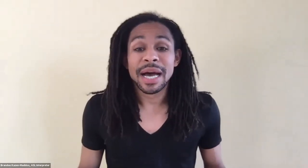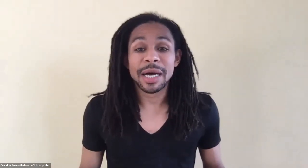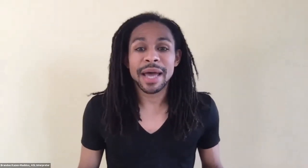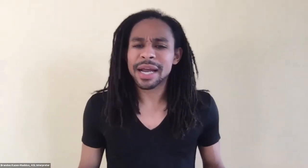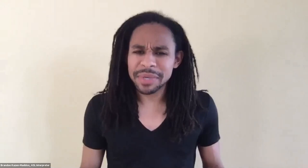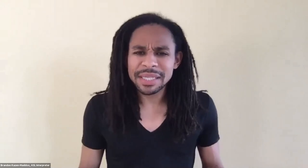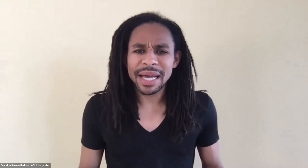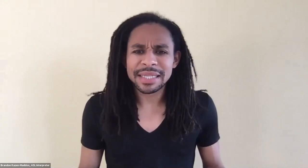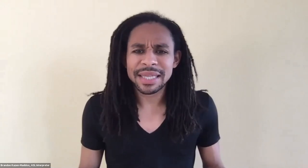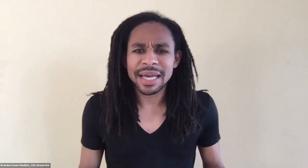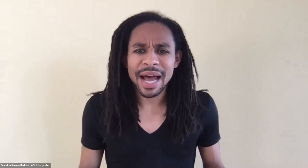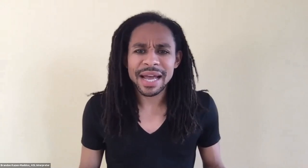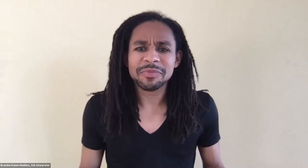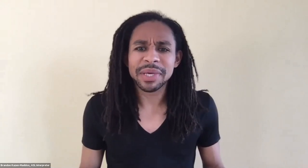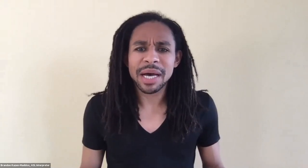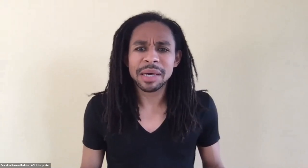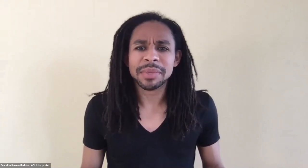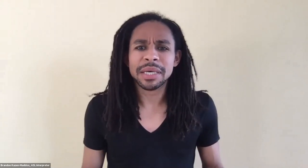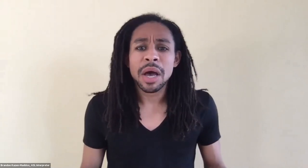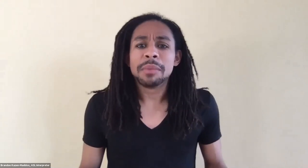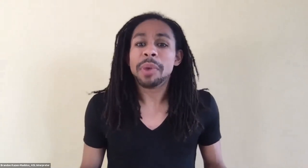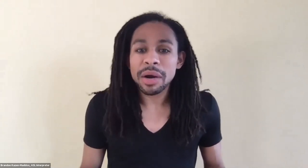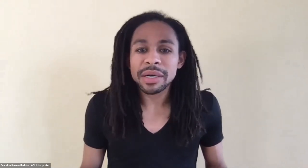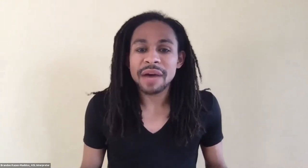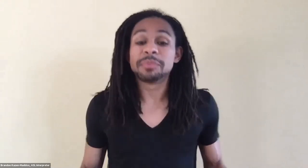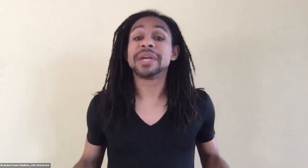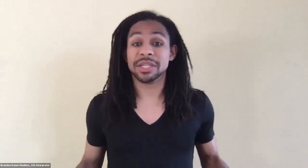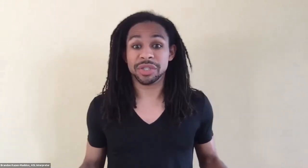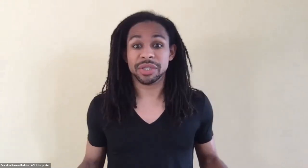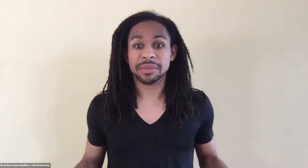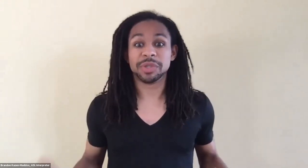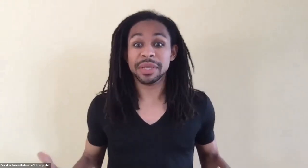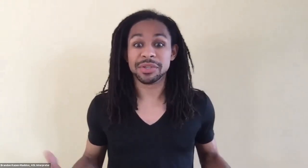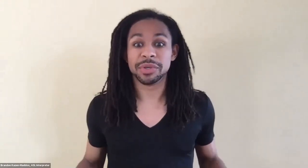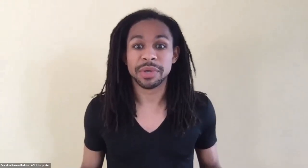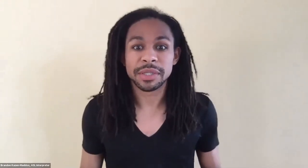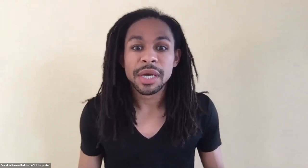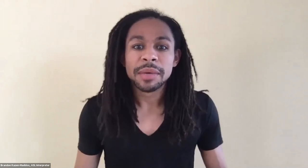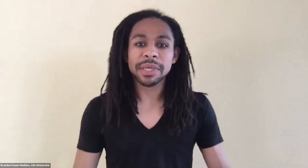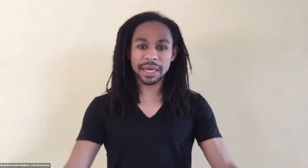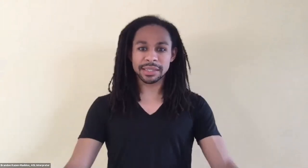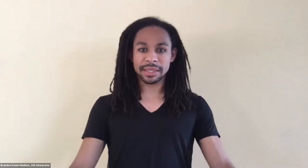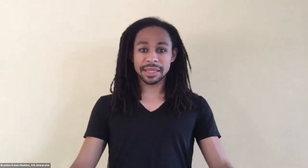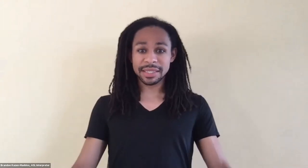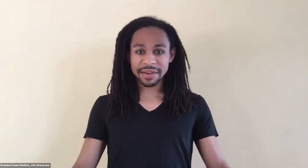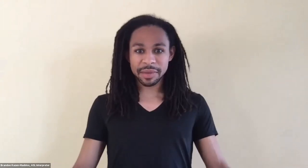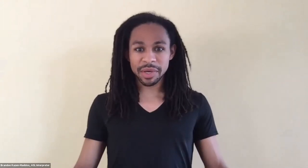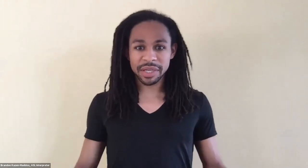And I realize that I have become part of a bridge between these two worlds because in the Deaf community,